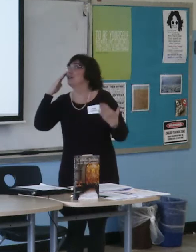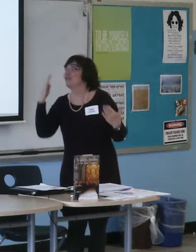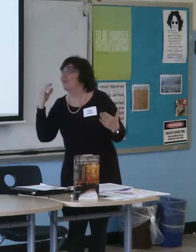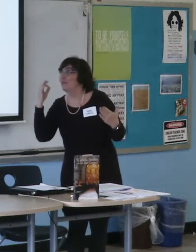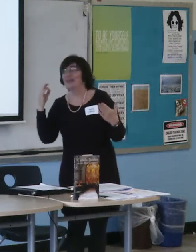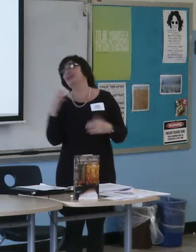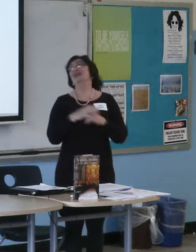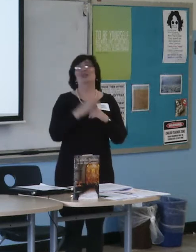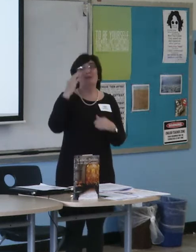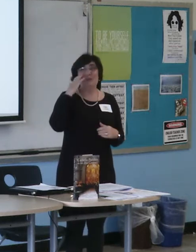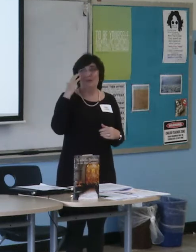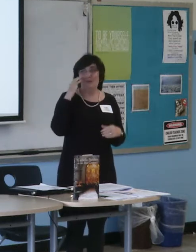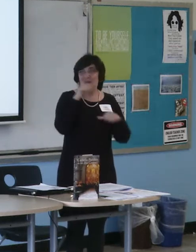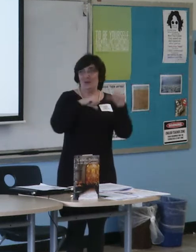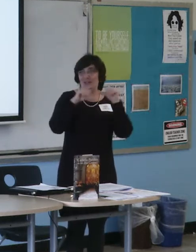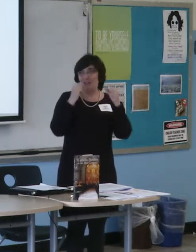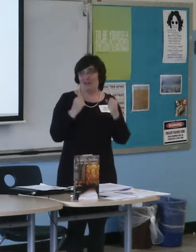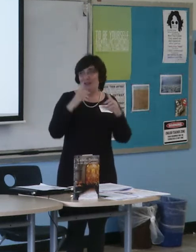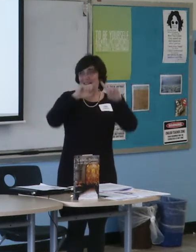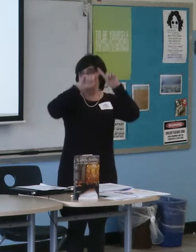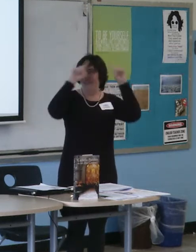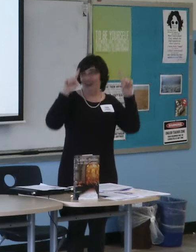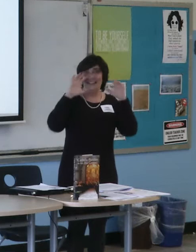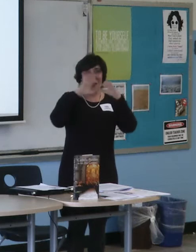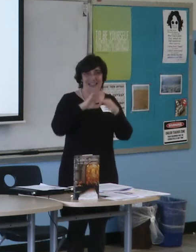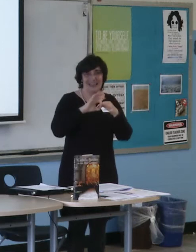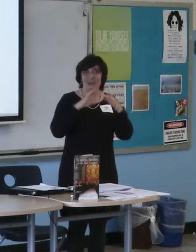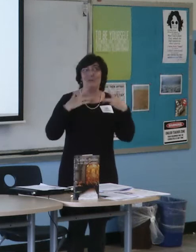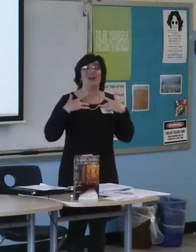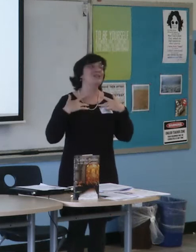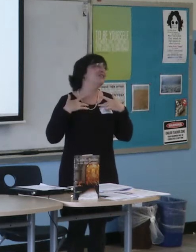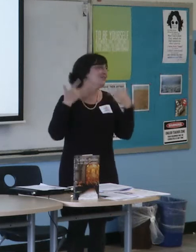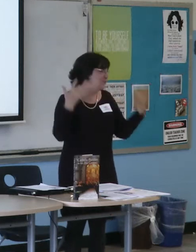so we've known each other in many different contexts, so we are so